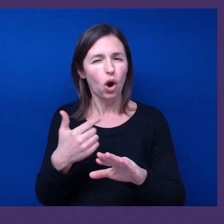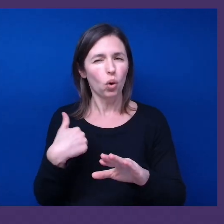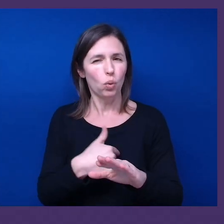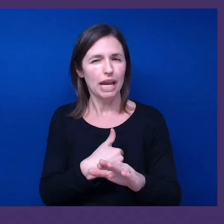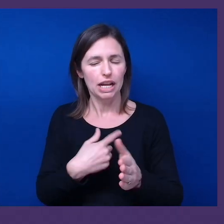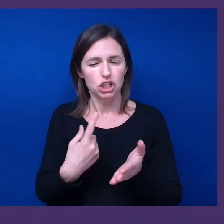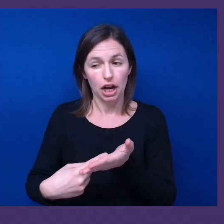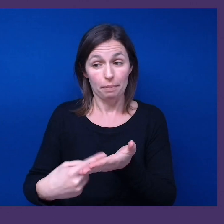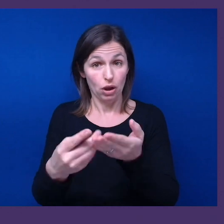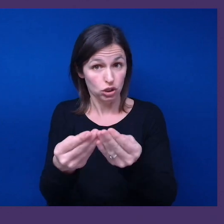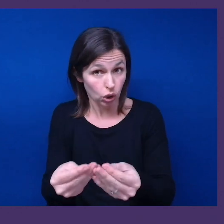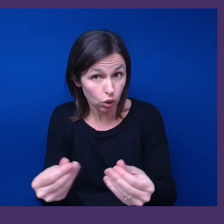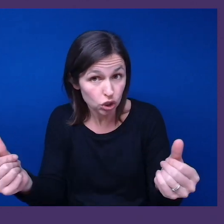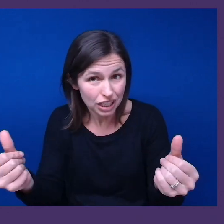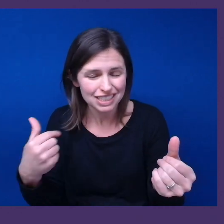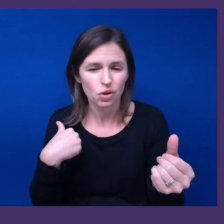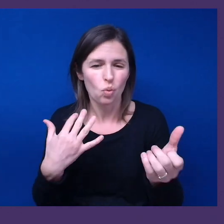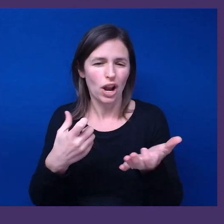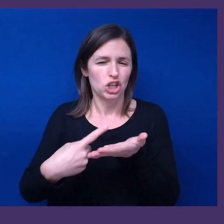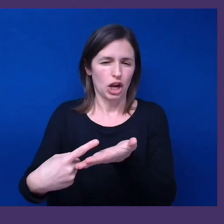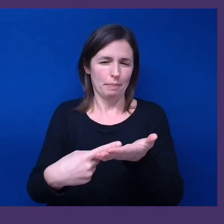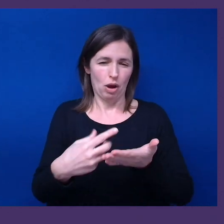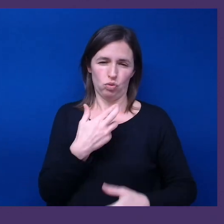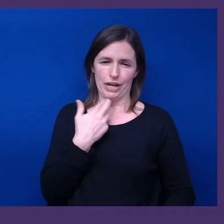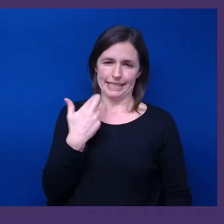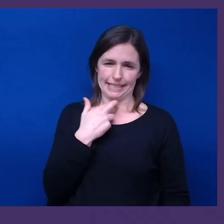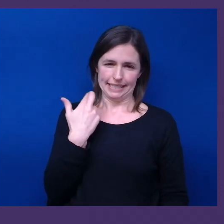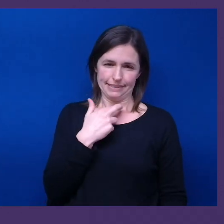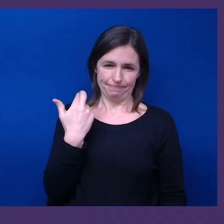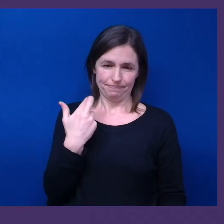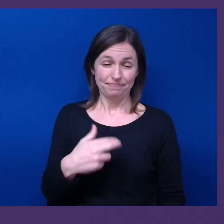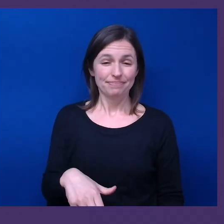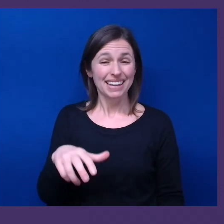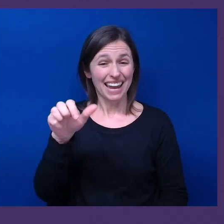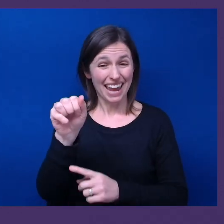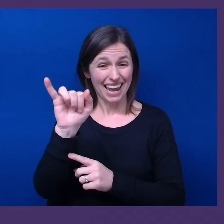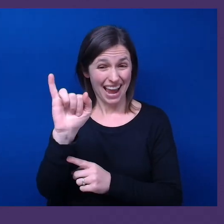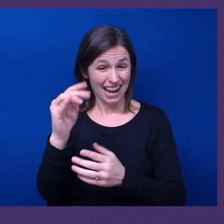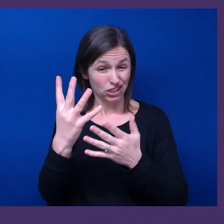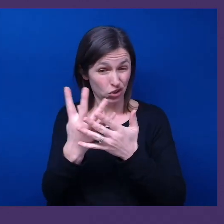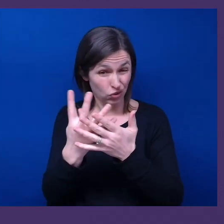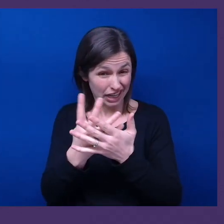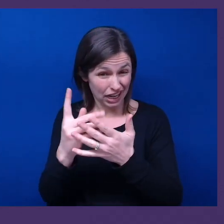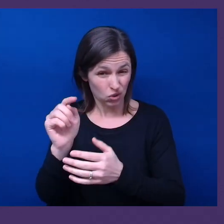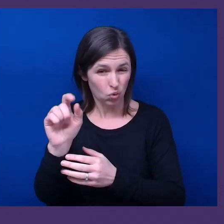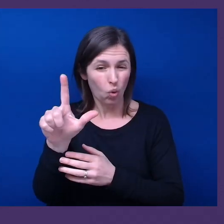AI screening tools sometimes filter out applicants based on employment gaps.